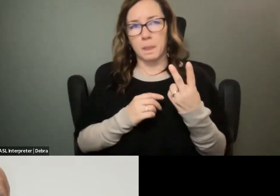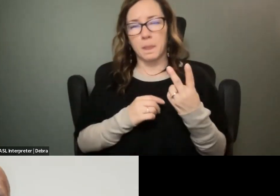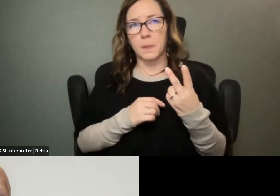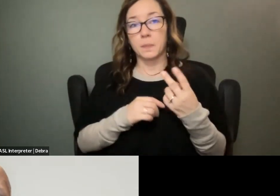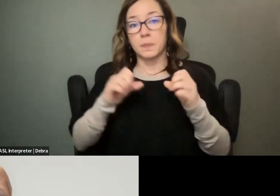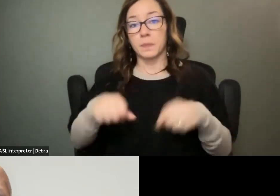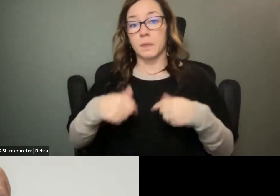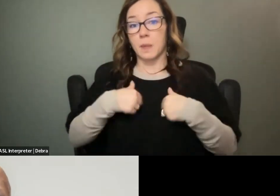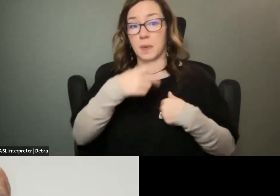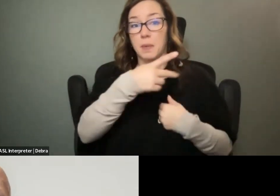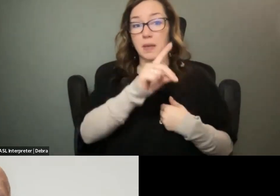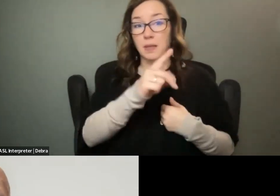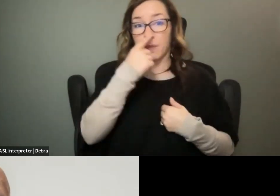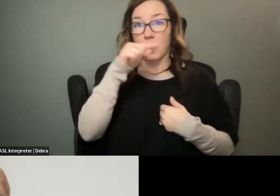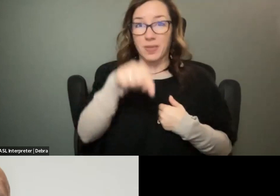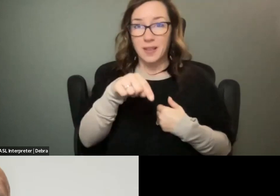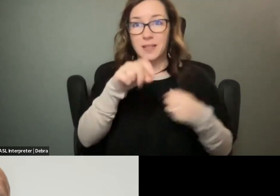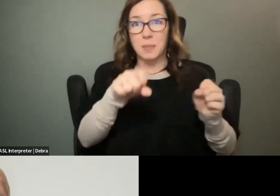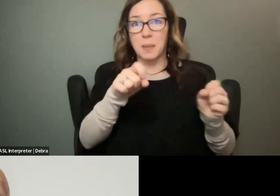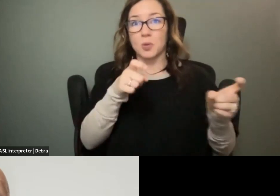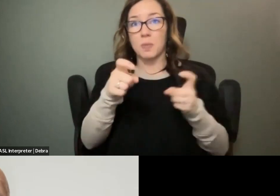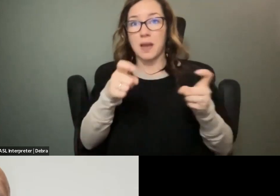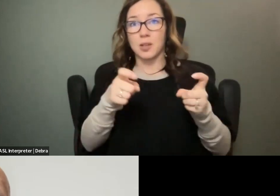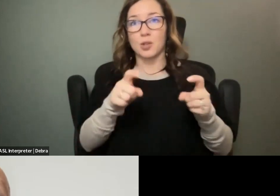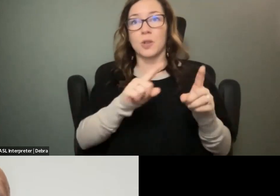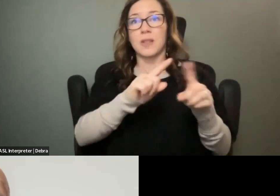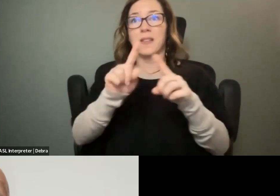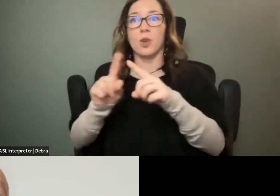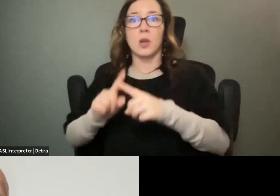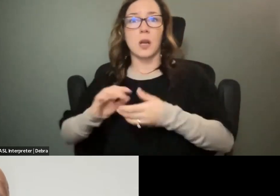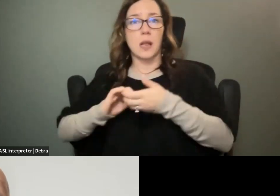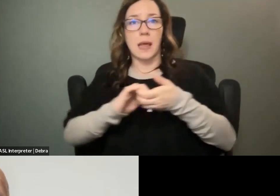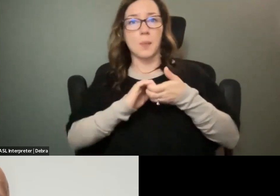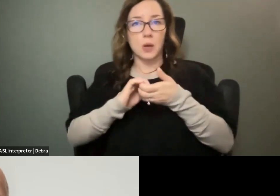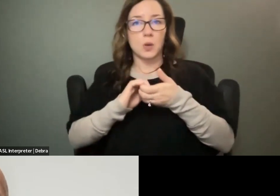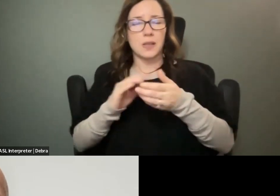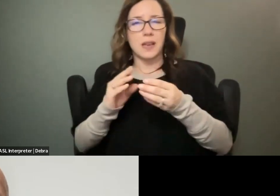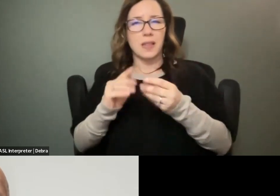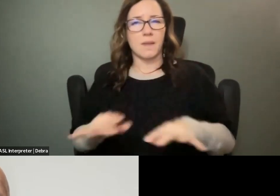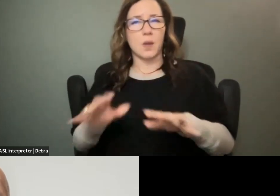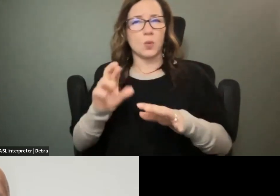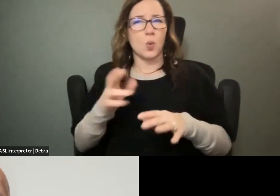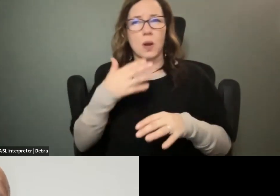PD of this just to be able to manage the different collaborators I have on the